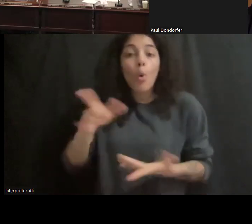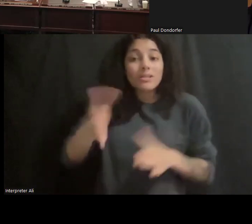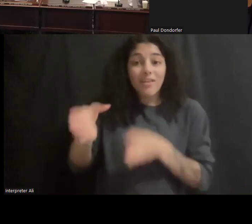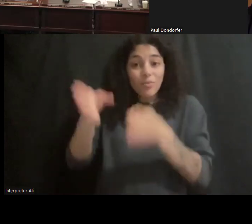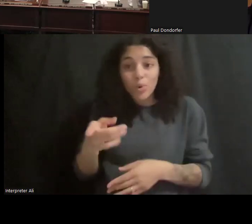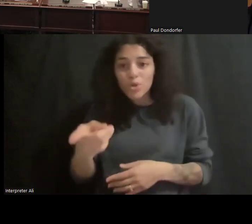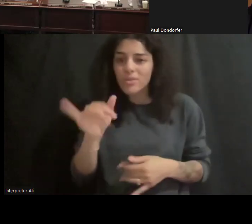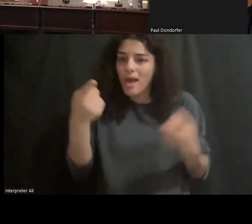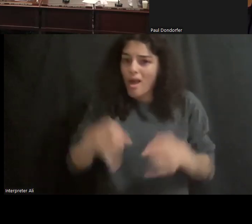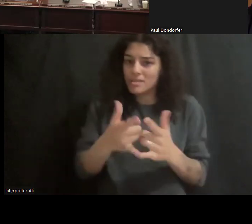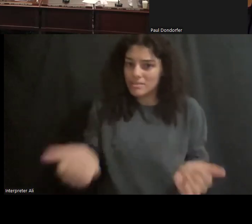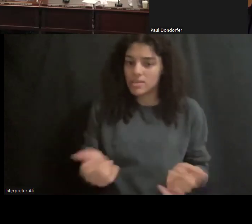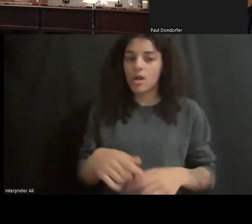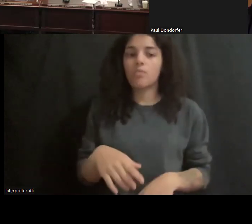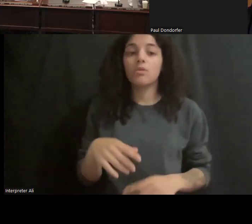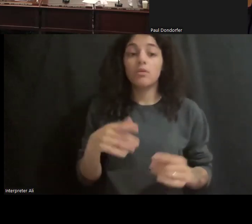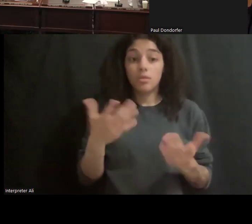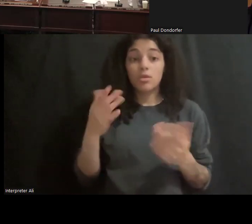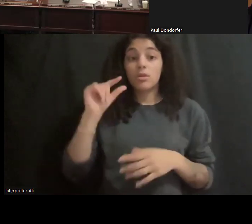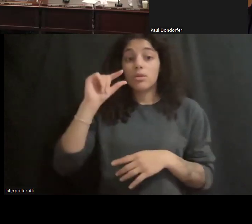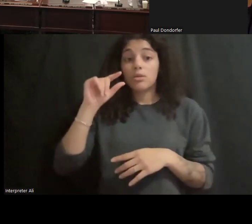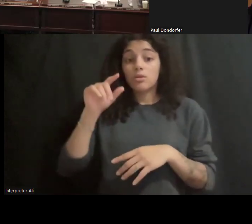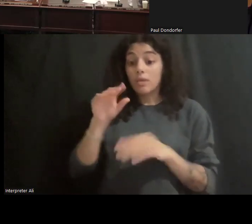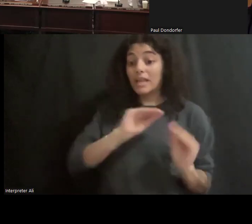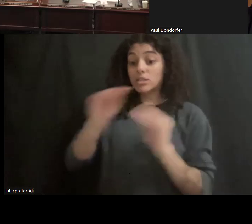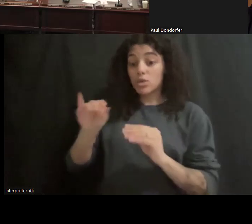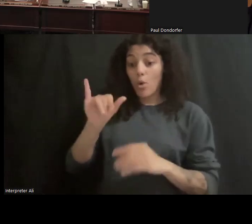License plate readers in the town of Greece have made a huge positive impact in helping our police